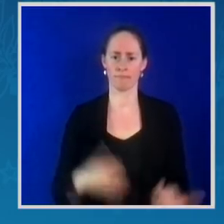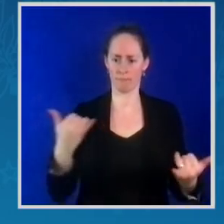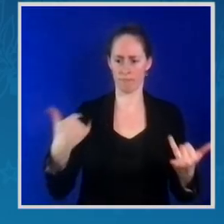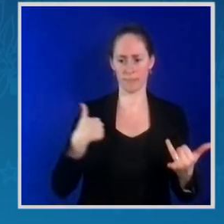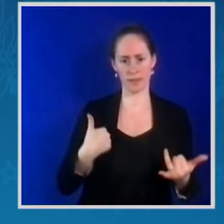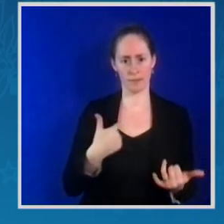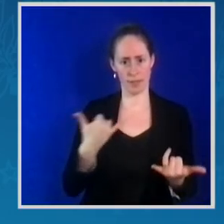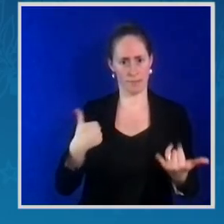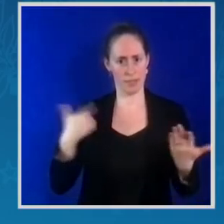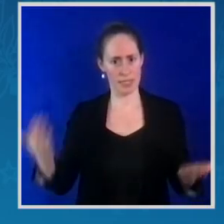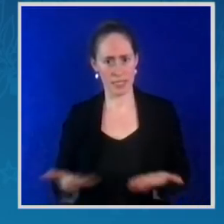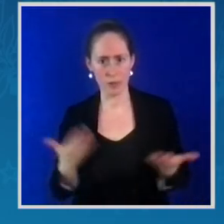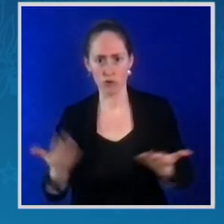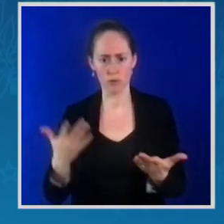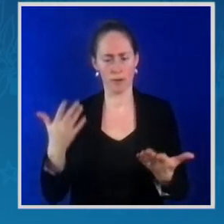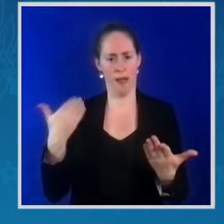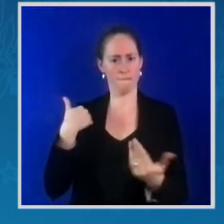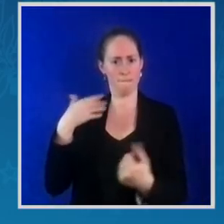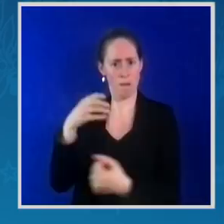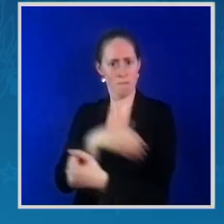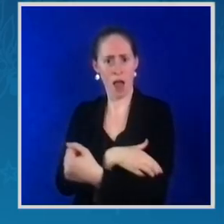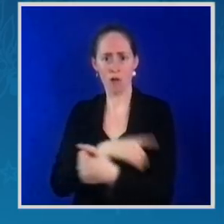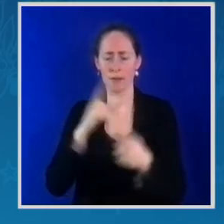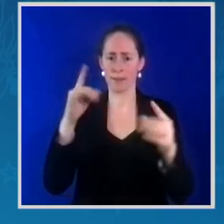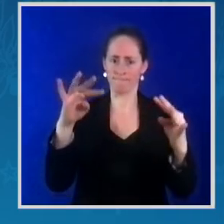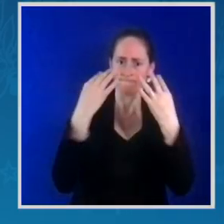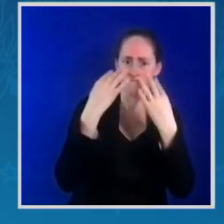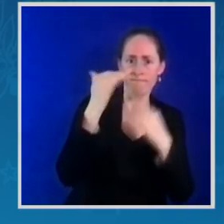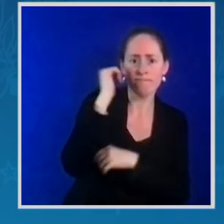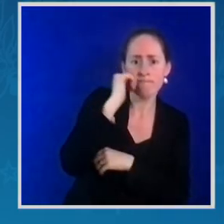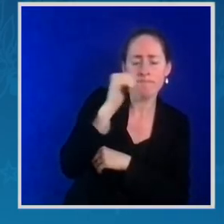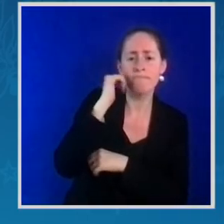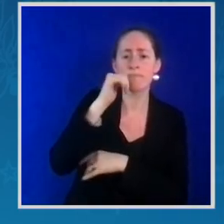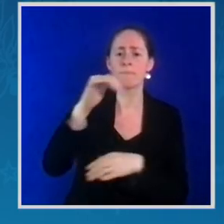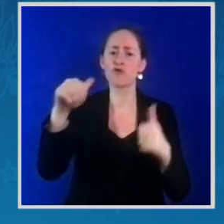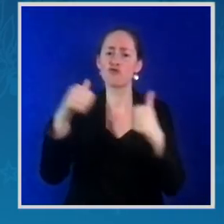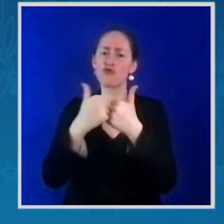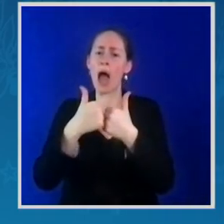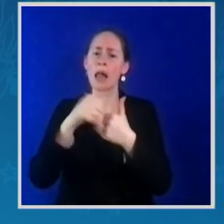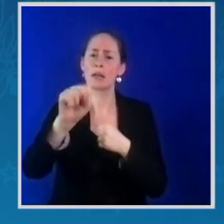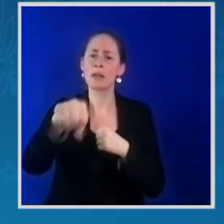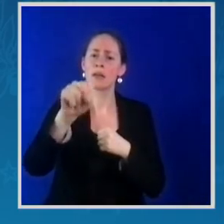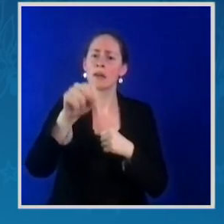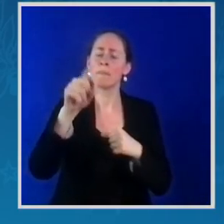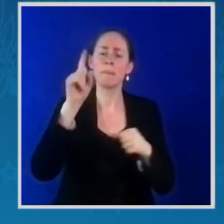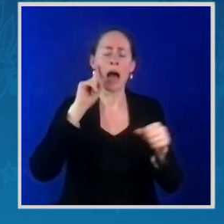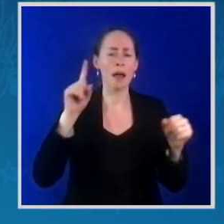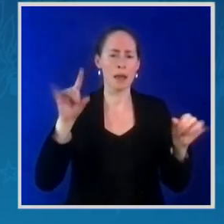every day is going to be challenging, but it's going to be critically important. The power to convene.